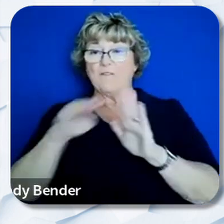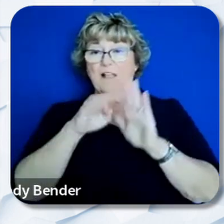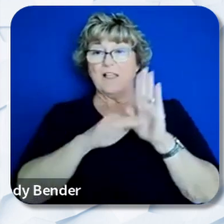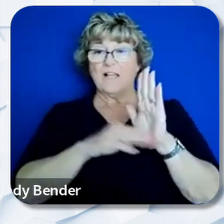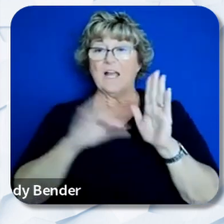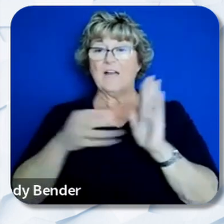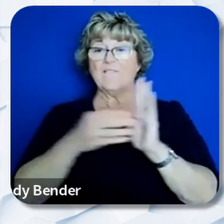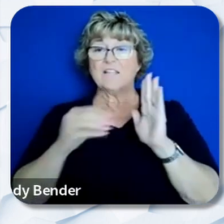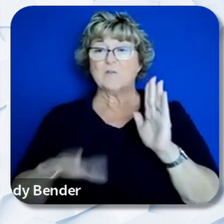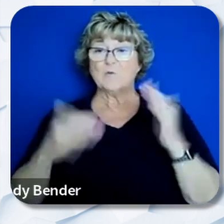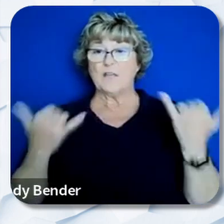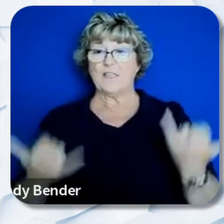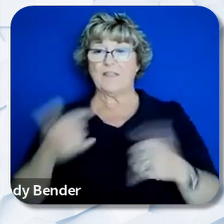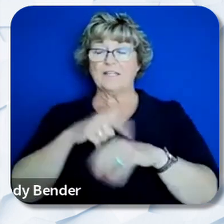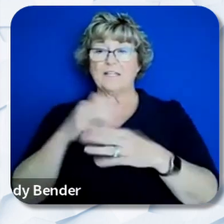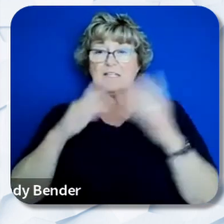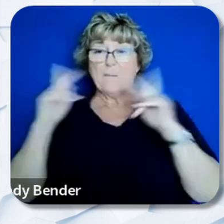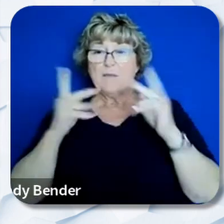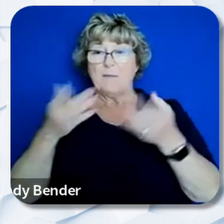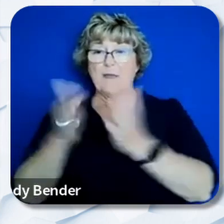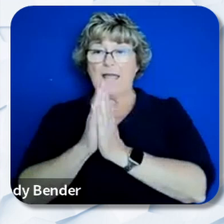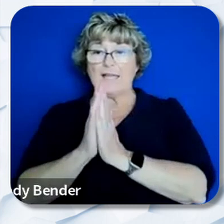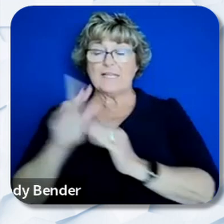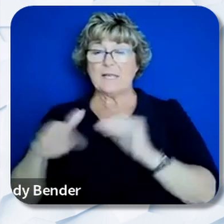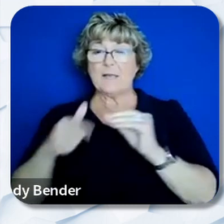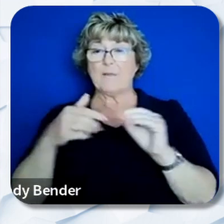at this time. I know some folks were asking about having lists of students. We will not